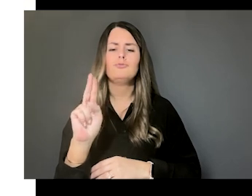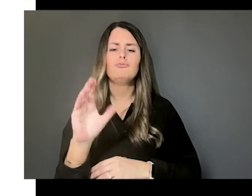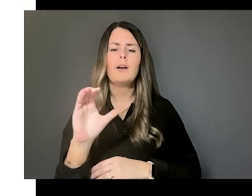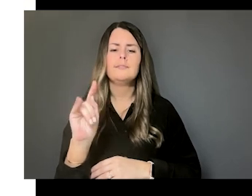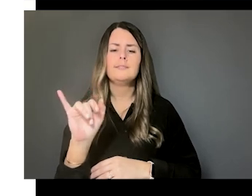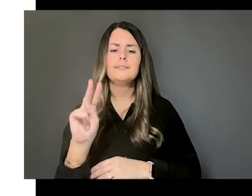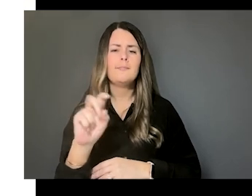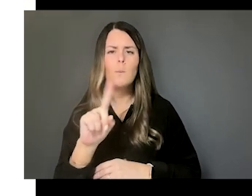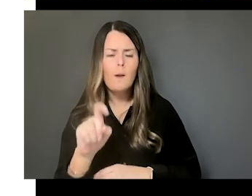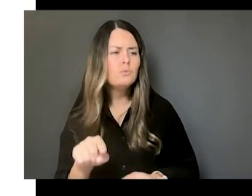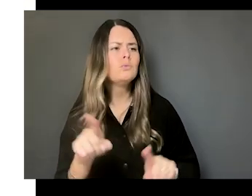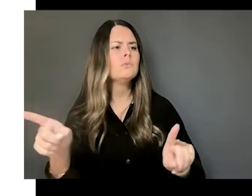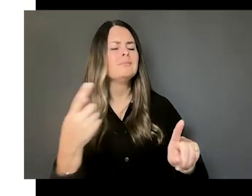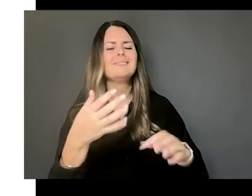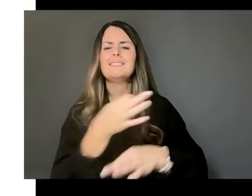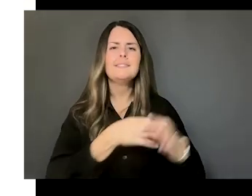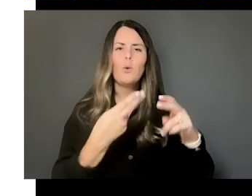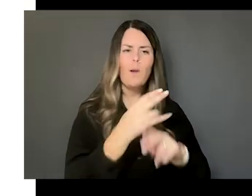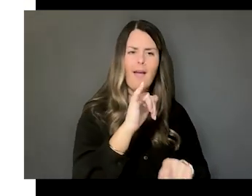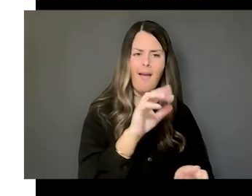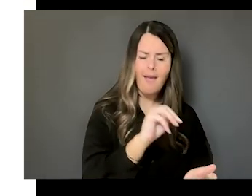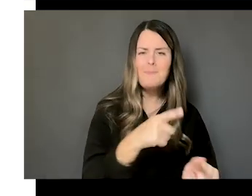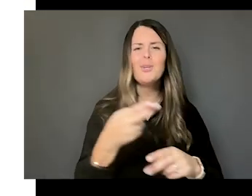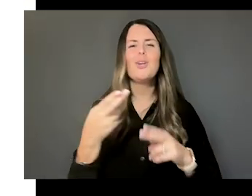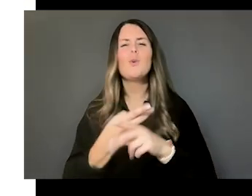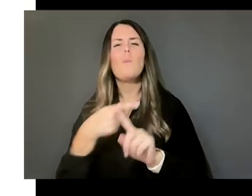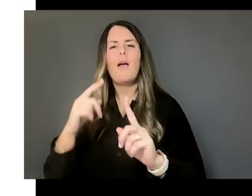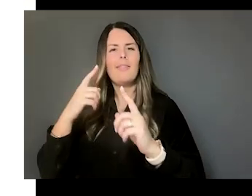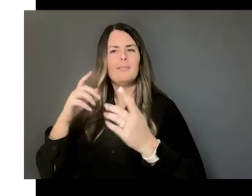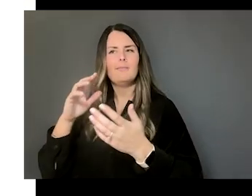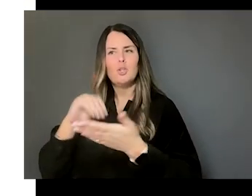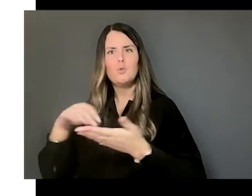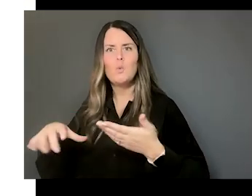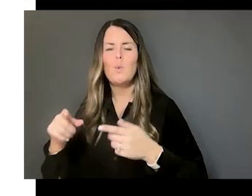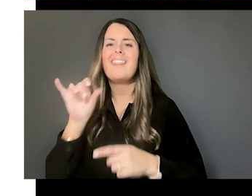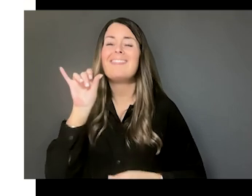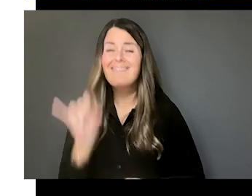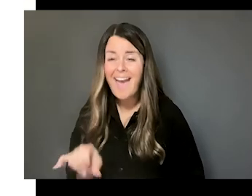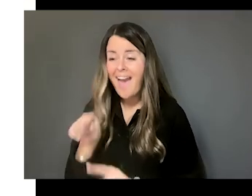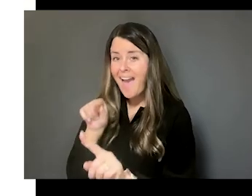instead of using what was in the IM curriculum, she used what her students came up with. That's integrity, right?